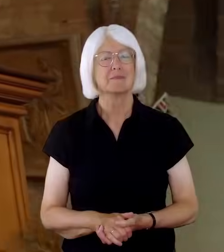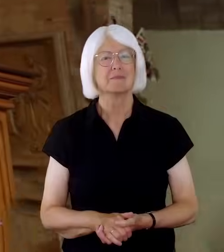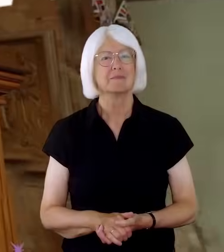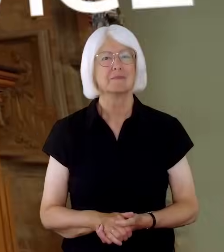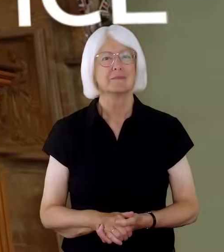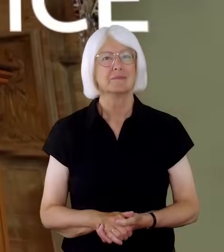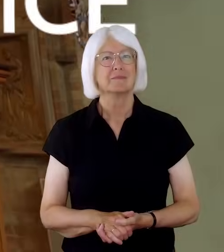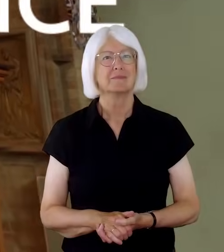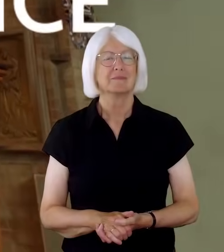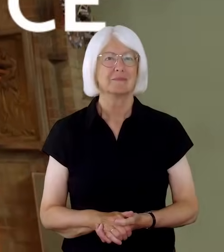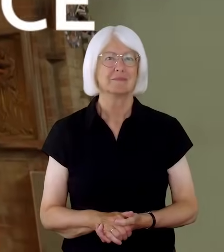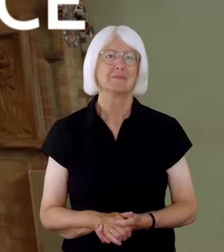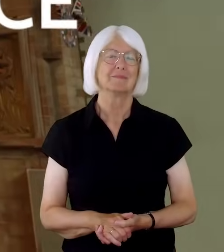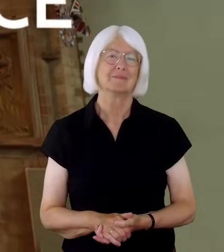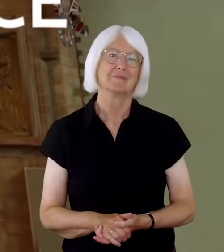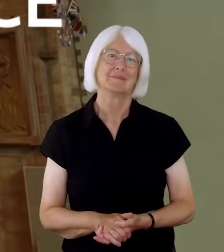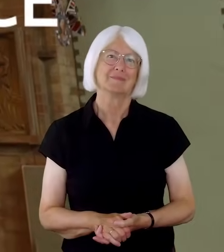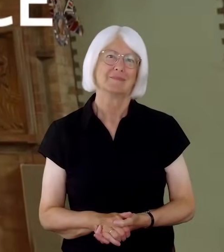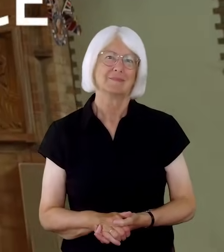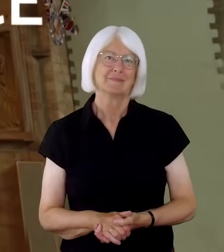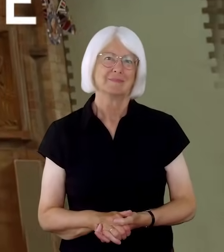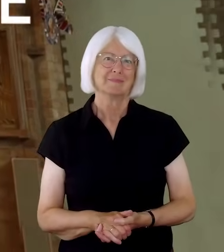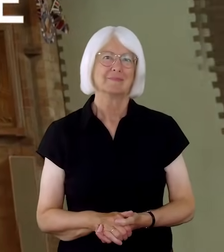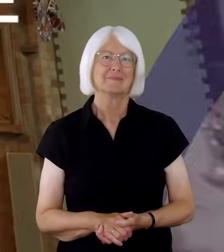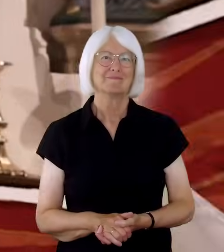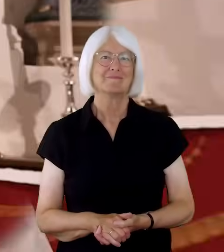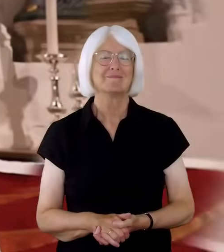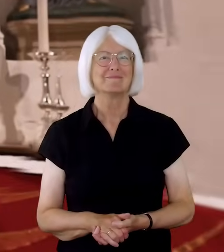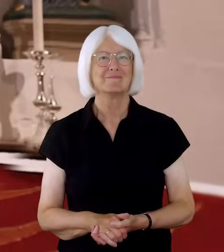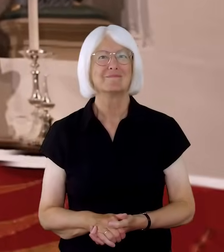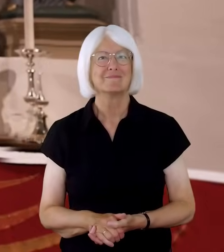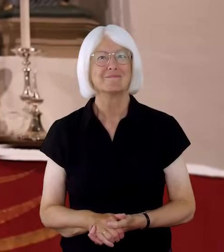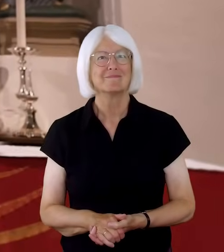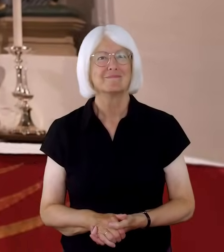And the God of salvation is making all things new. Amen.